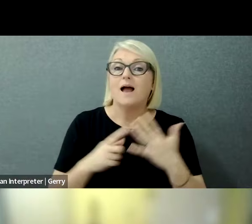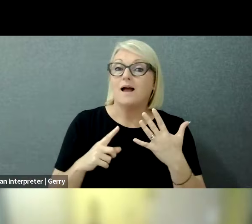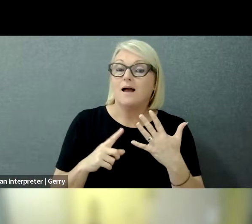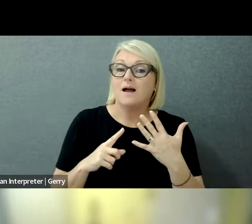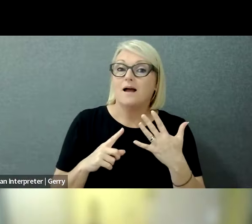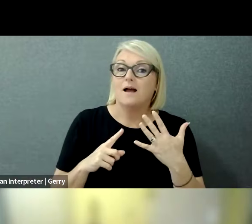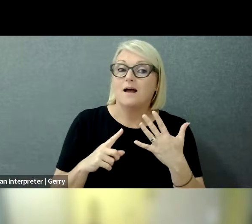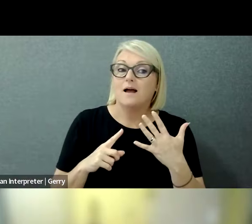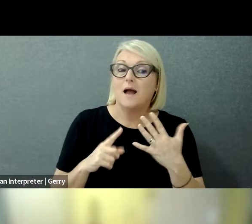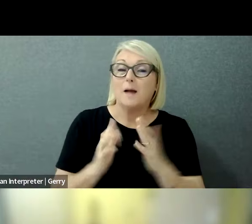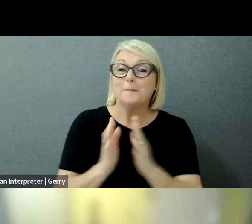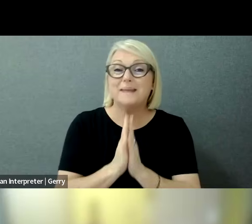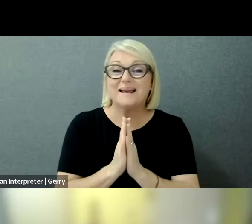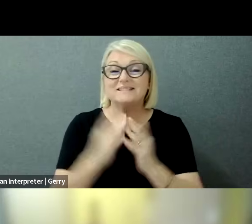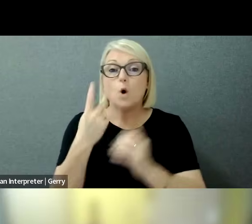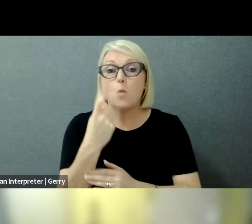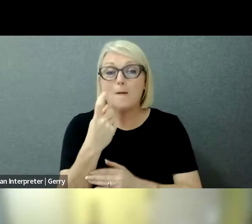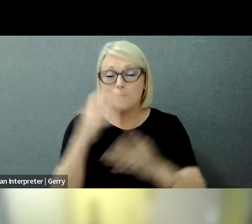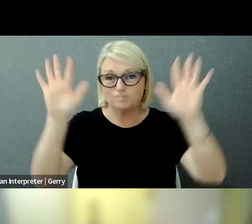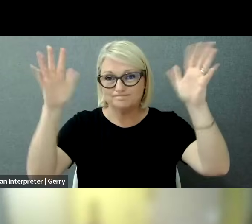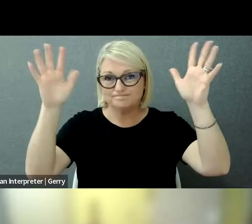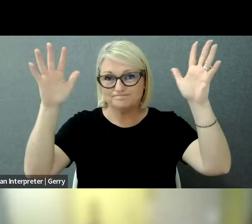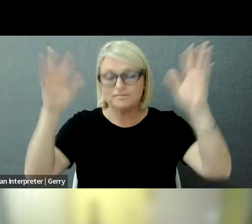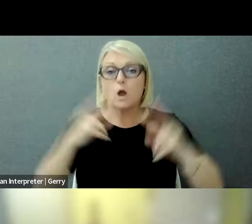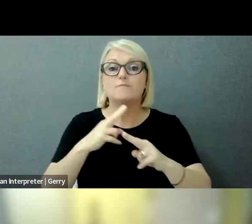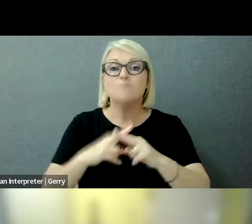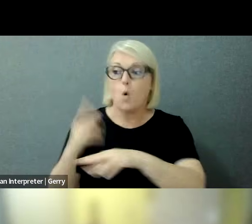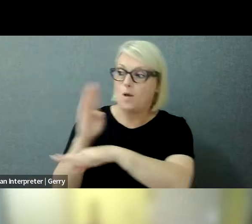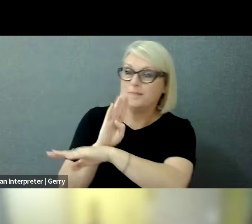virtually just give one more big round of applause to our incredible panel and